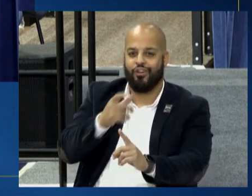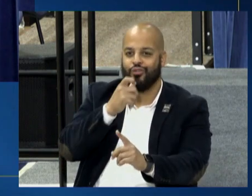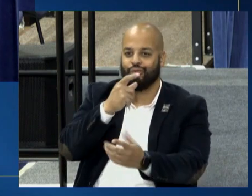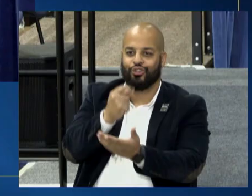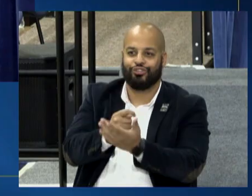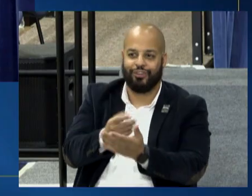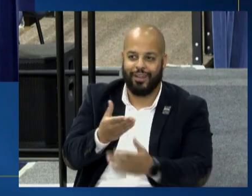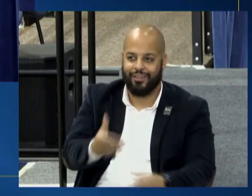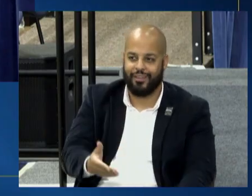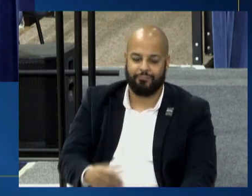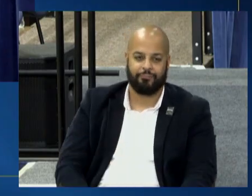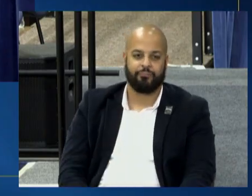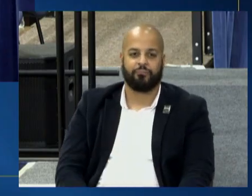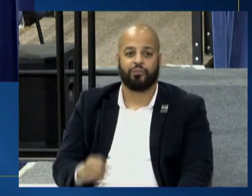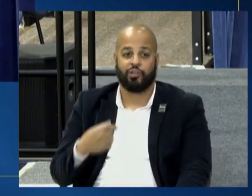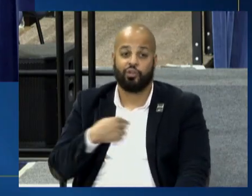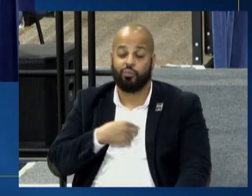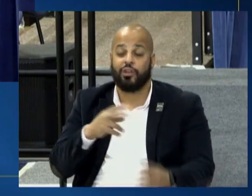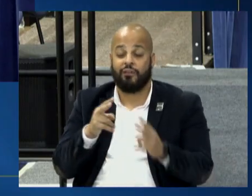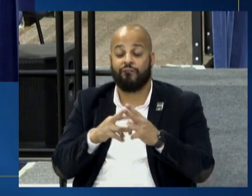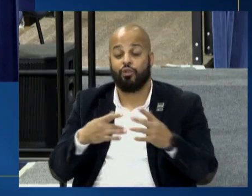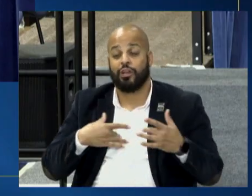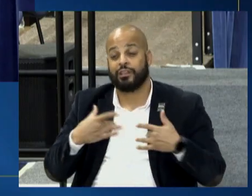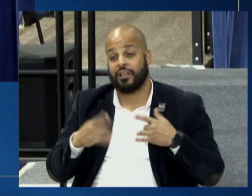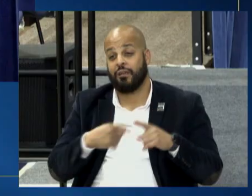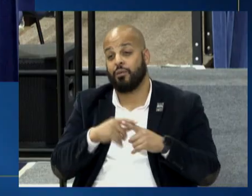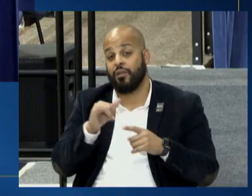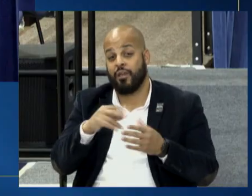And so, we're very, very excited about that program. We also think that that's going to